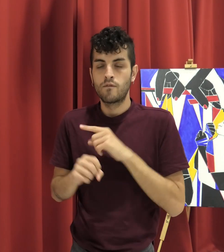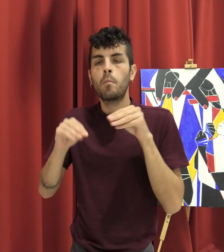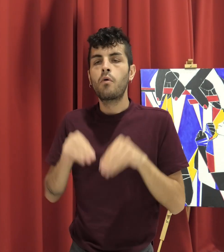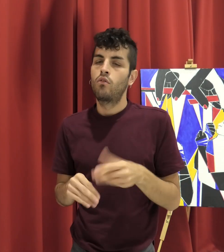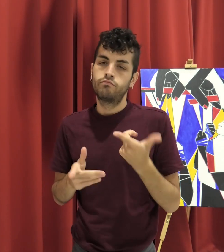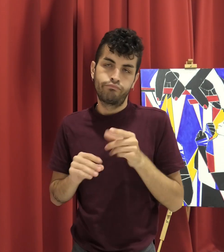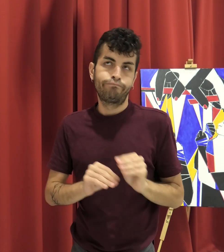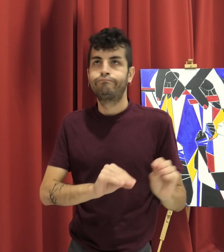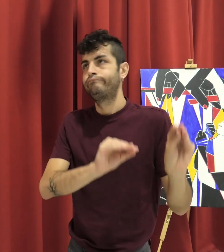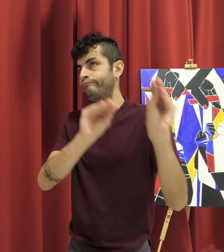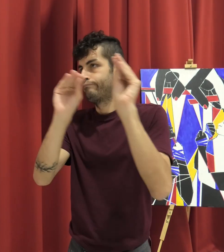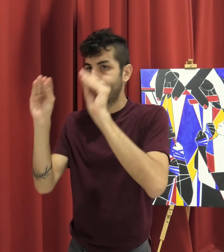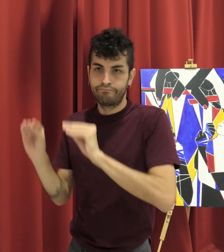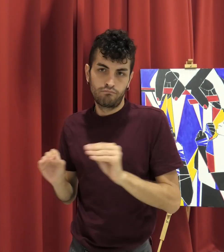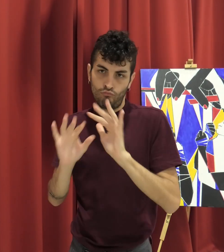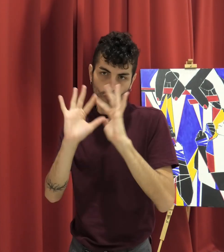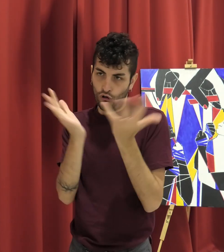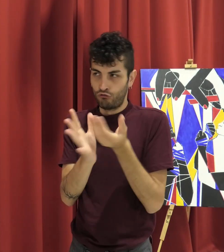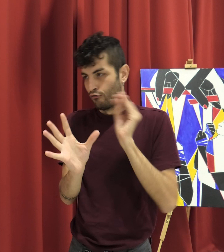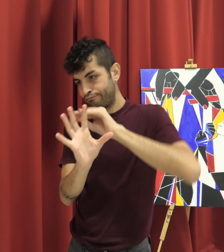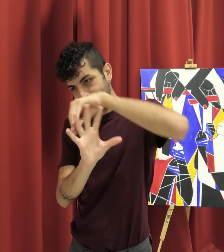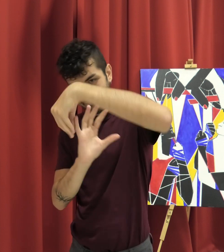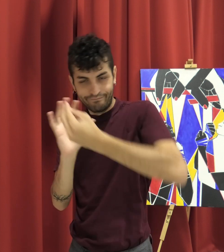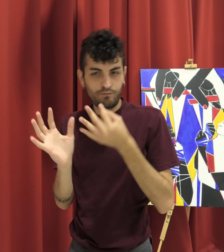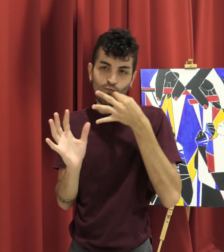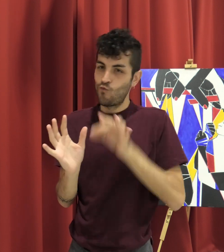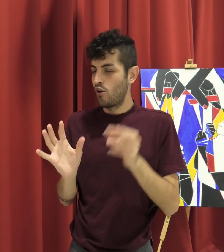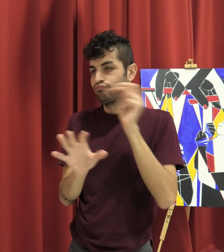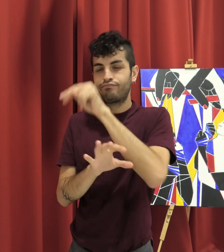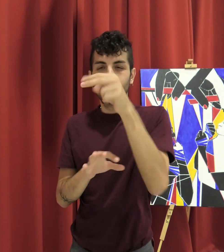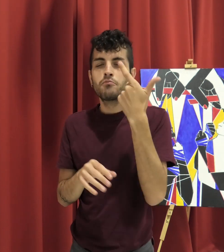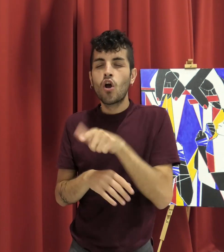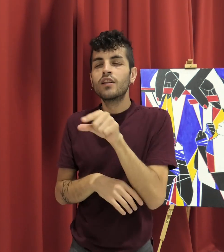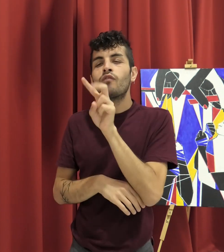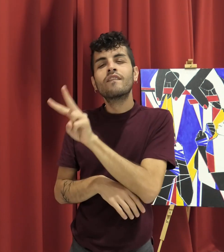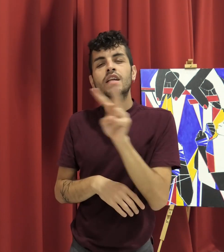The workplace is always changing and can be anywhere in the world